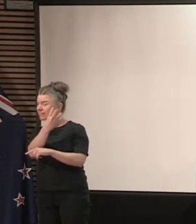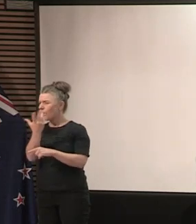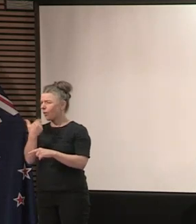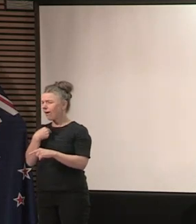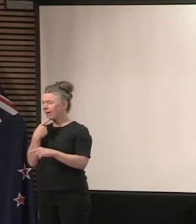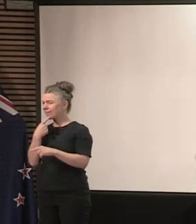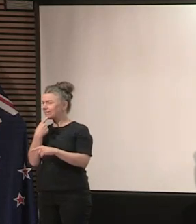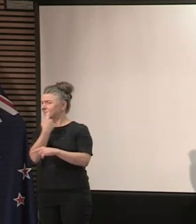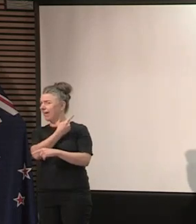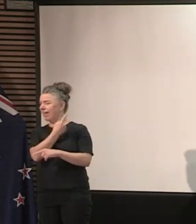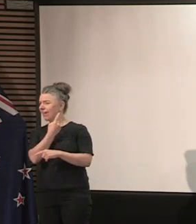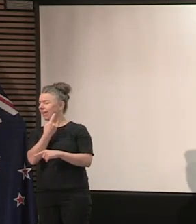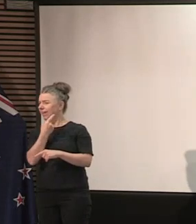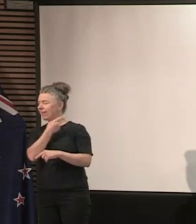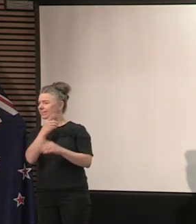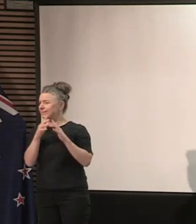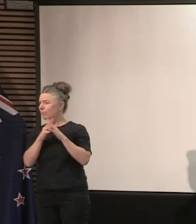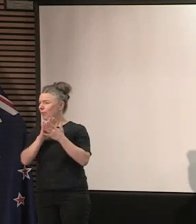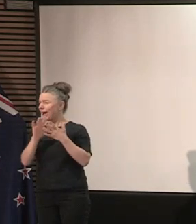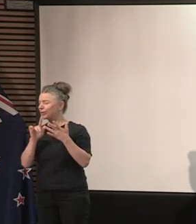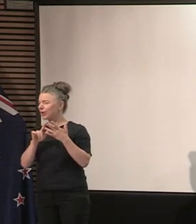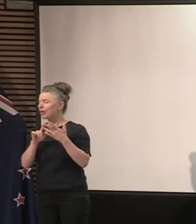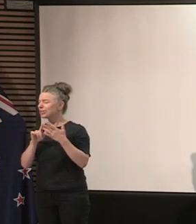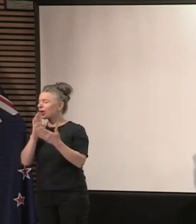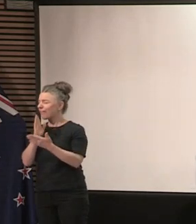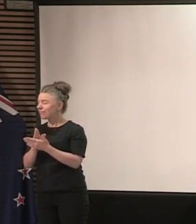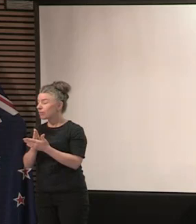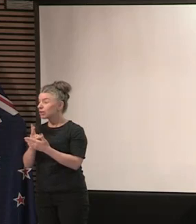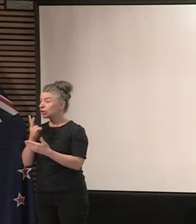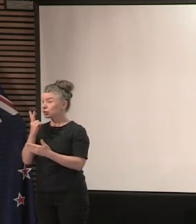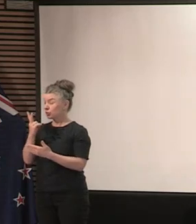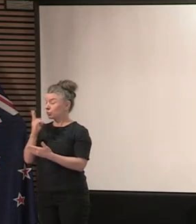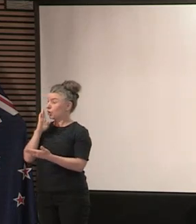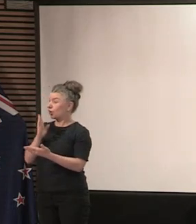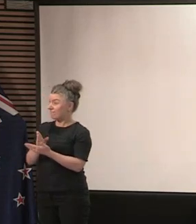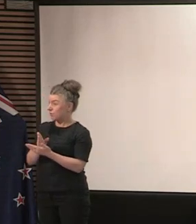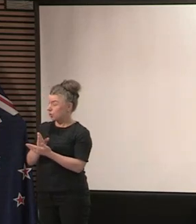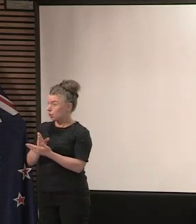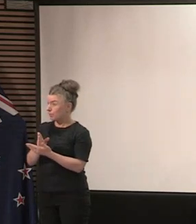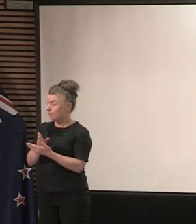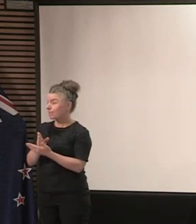make sure that the World Health Organization totals are